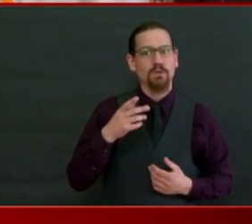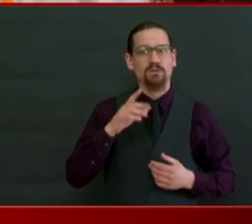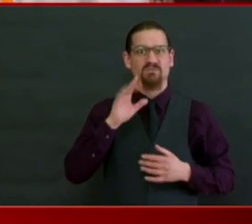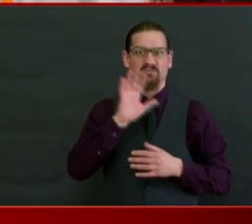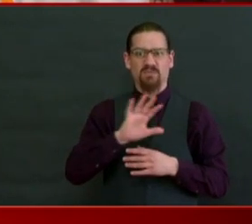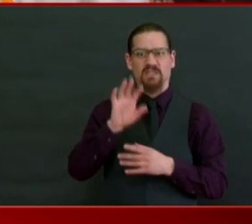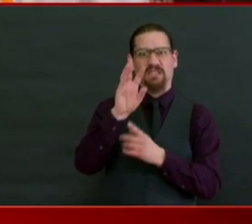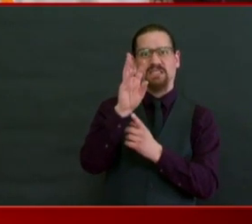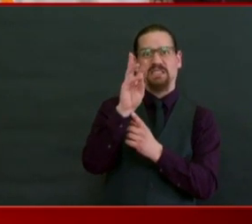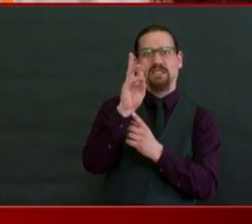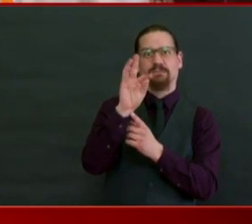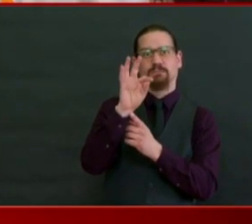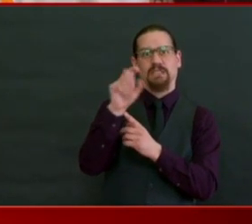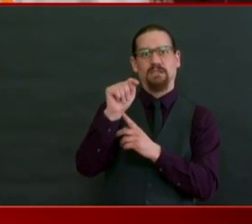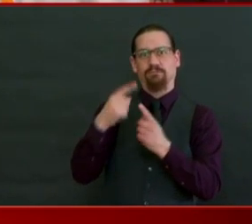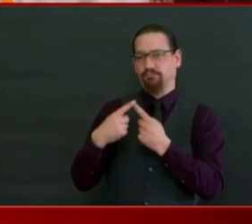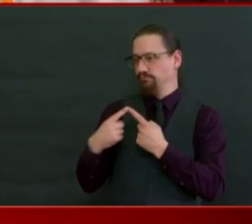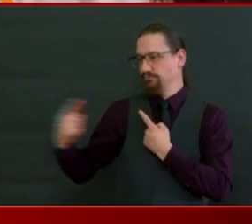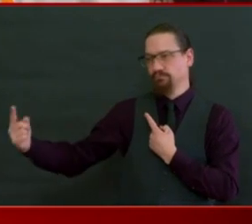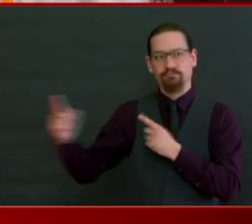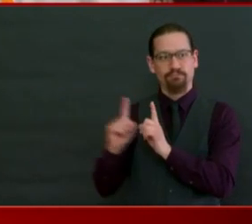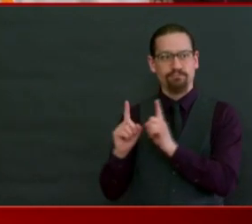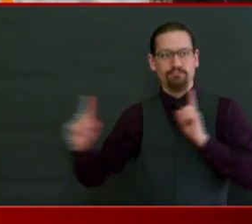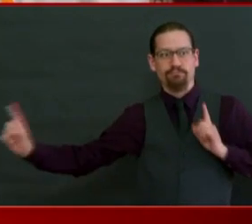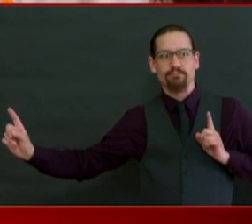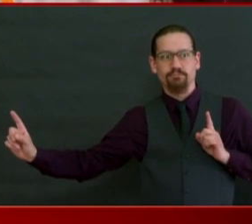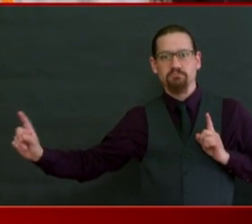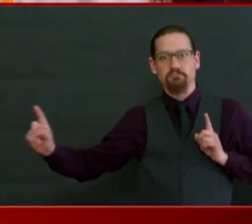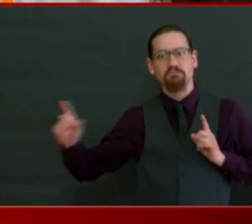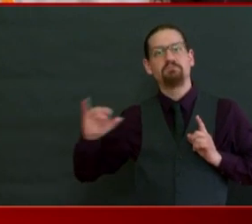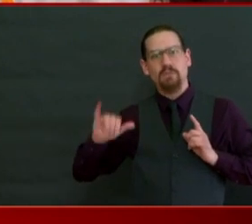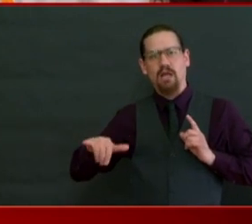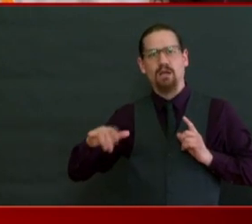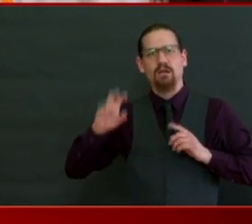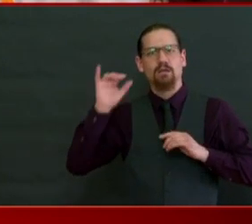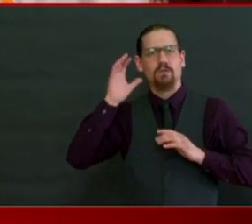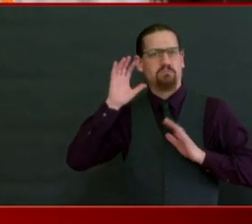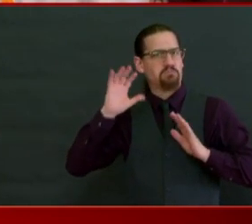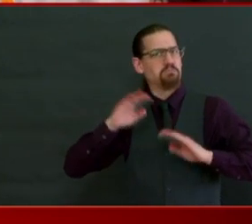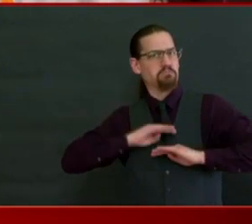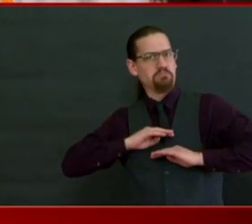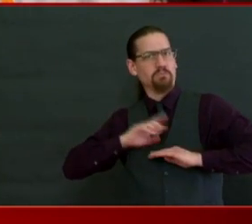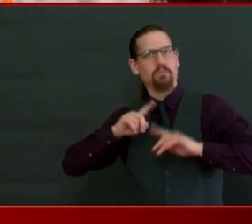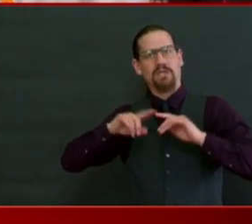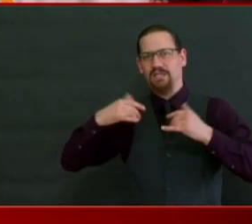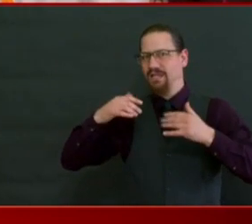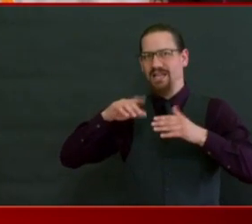THUMB, PEOPLE BEING SIX FEET APART, IS STILL A GOOD ONE. JUST START TO MAKE PLANS IN YOUR